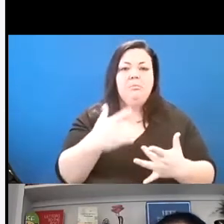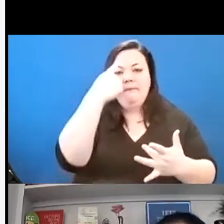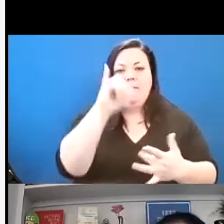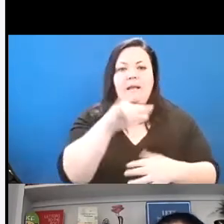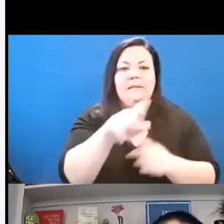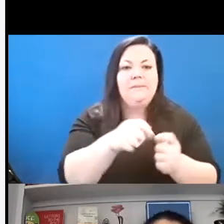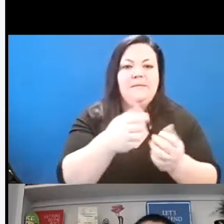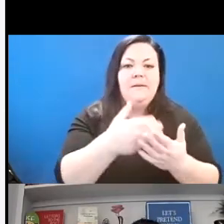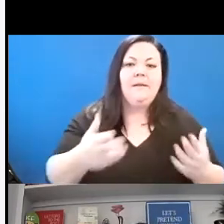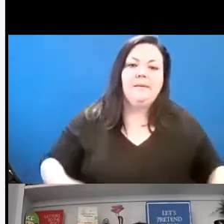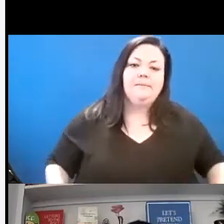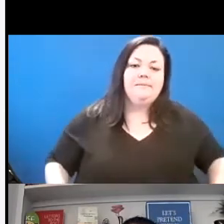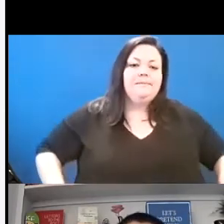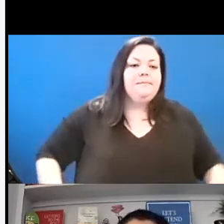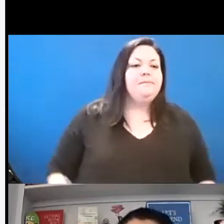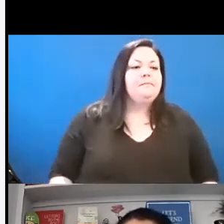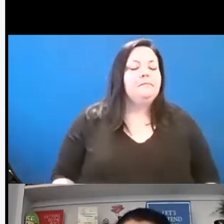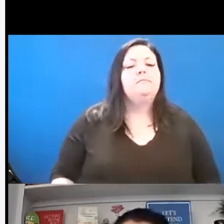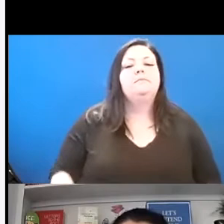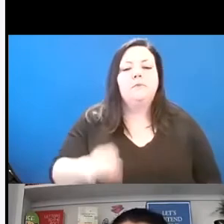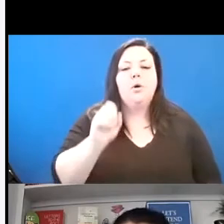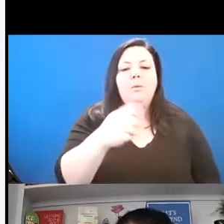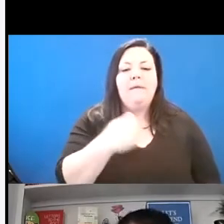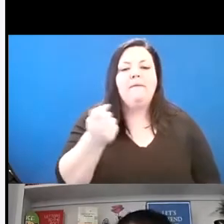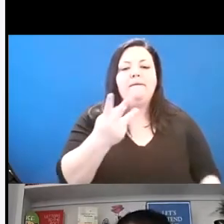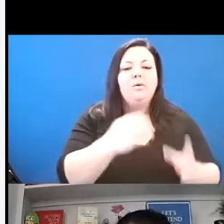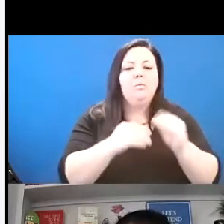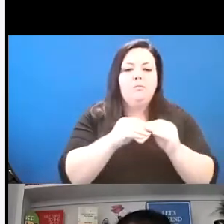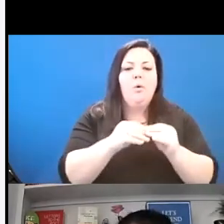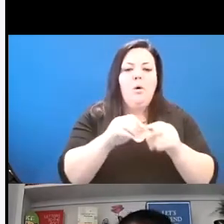all right unfortunately we do have a couple more exercises i want to do together so i don't want to